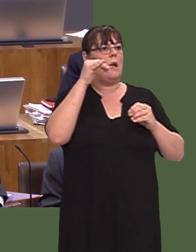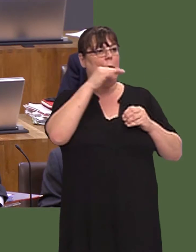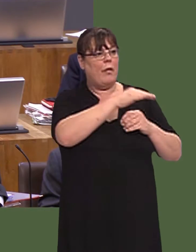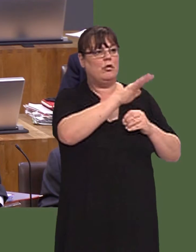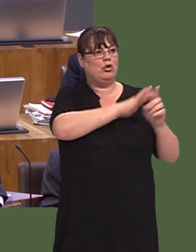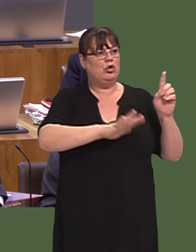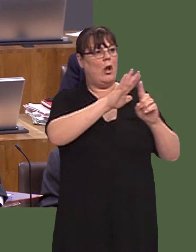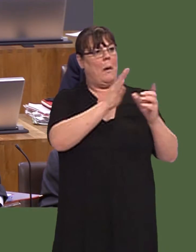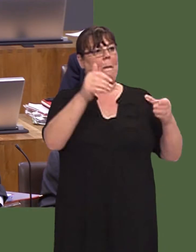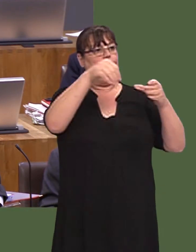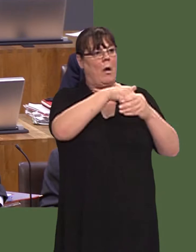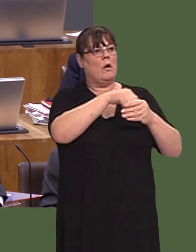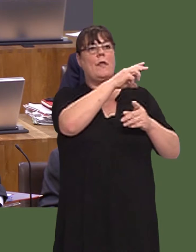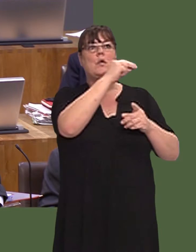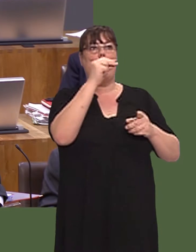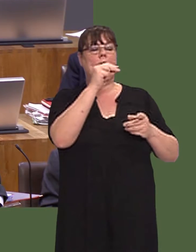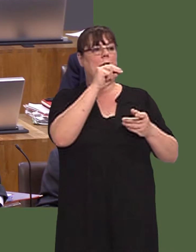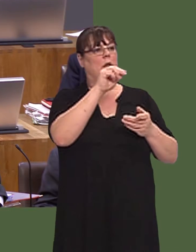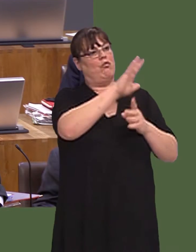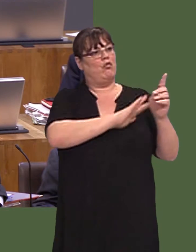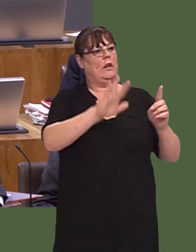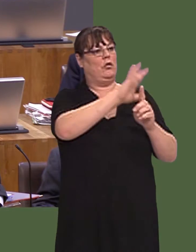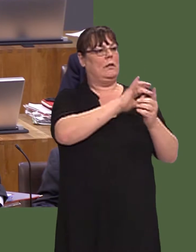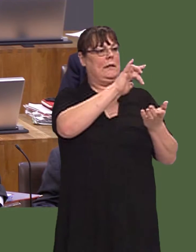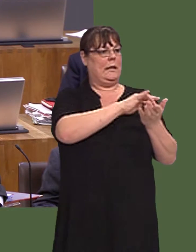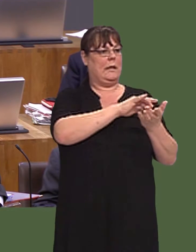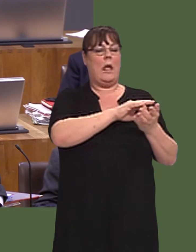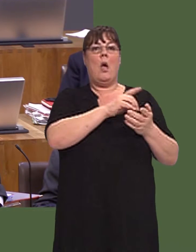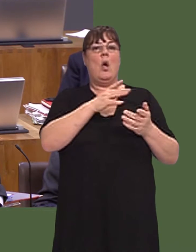it is important that this is not seen as an urban and rural divide.